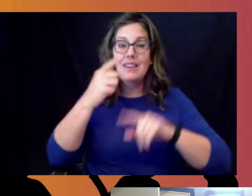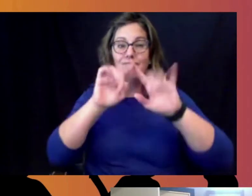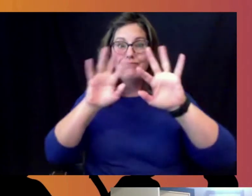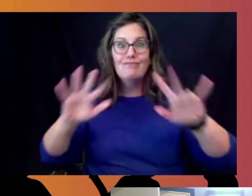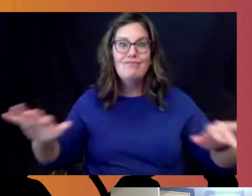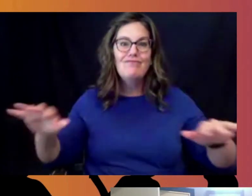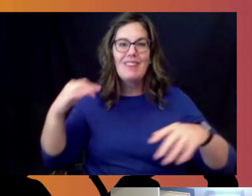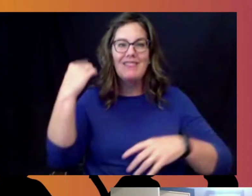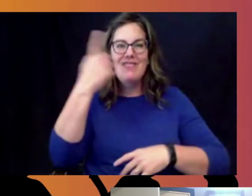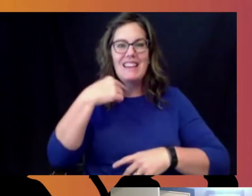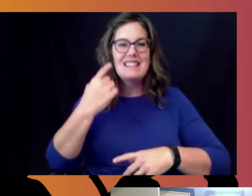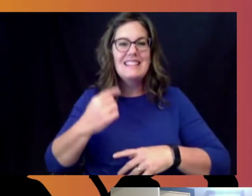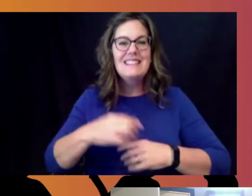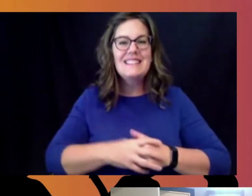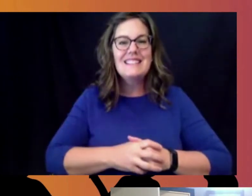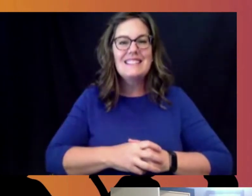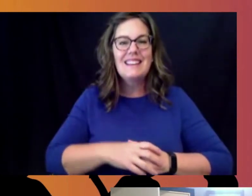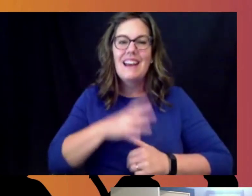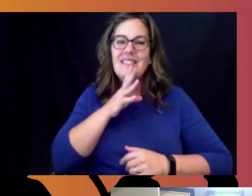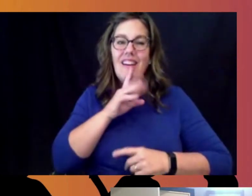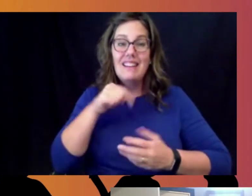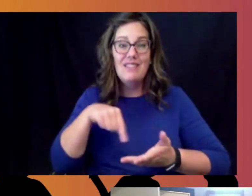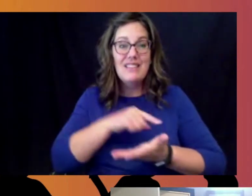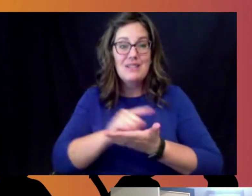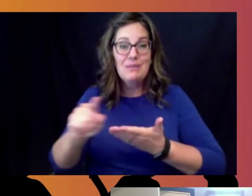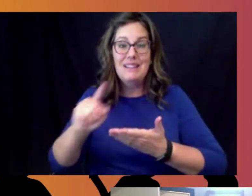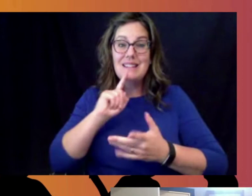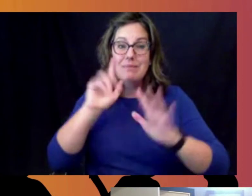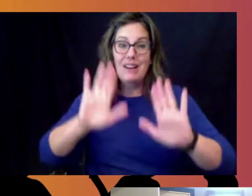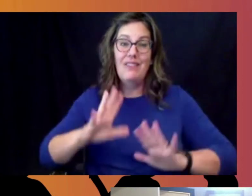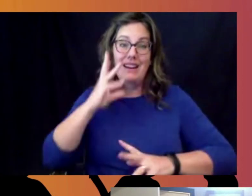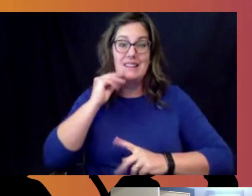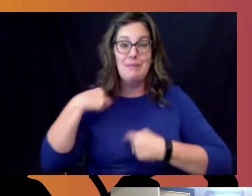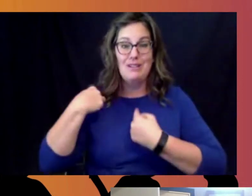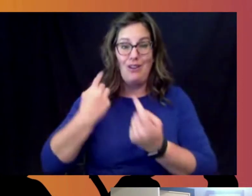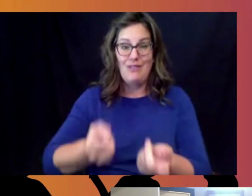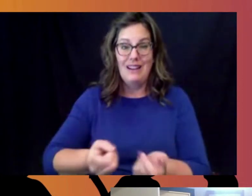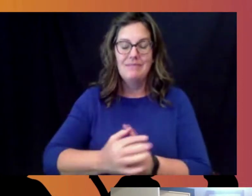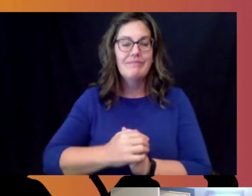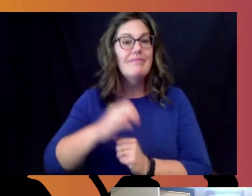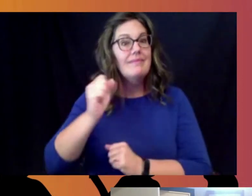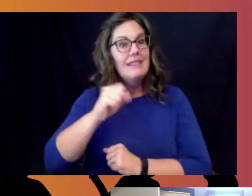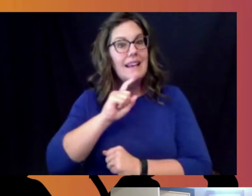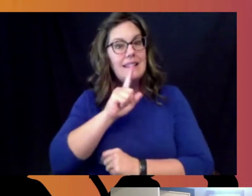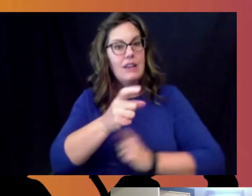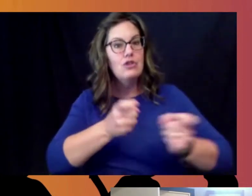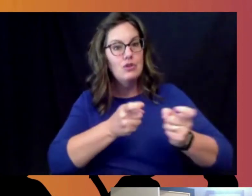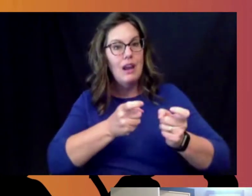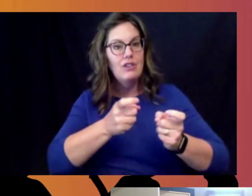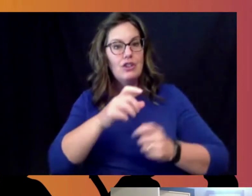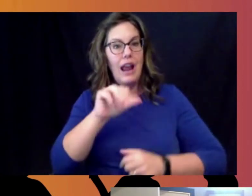week this has been a great experience already yes and even director anderson mentioned 5280